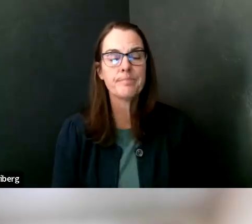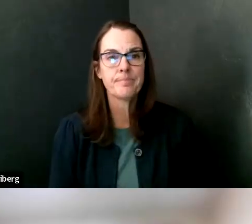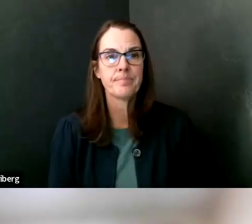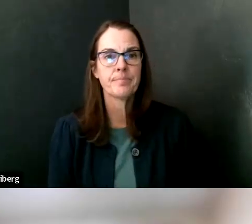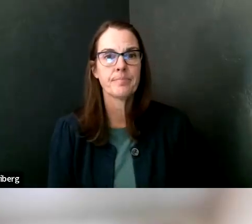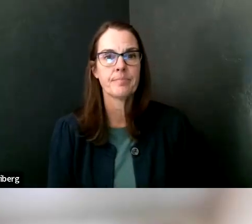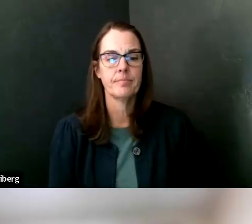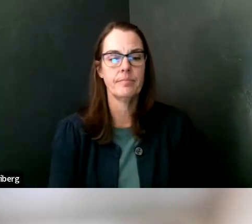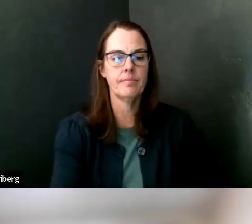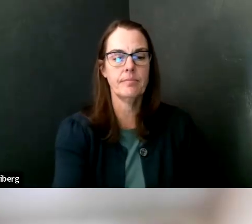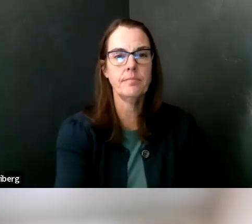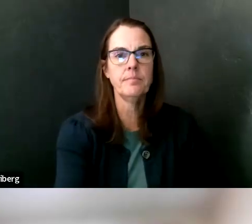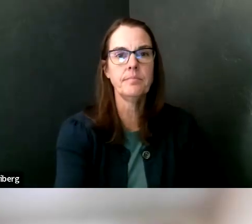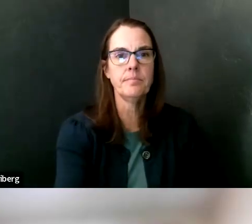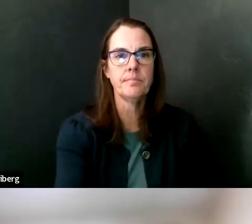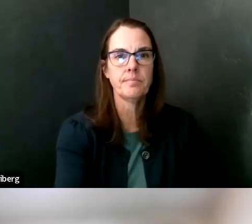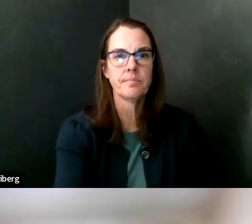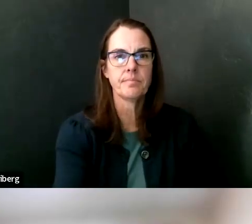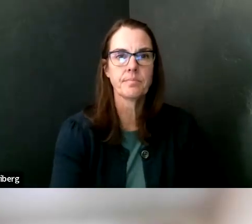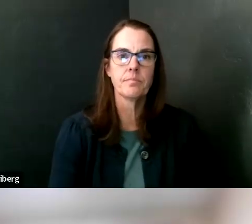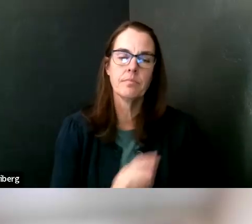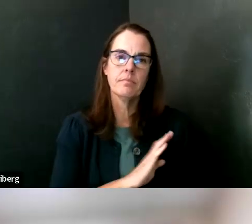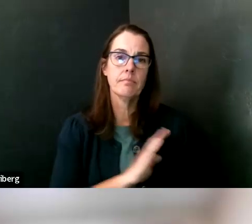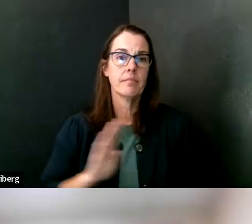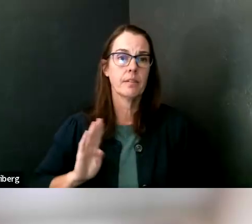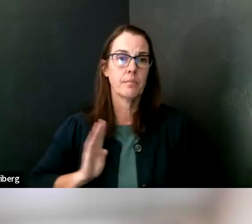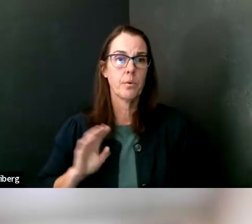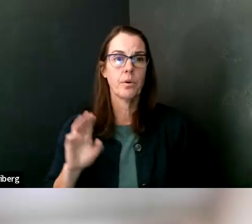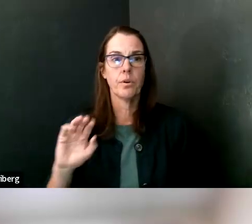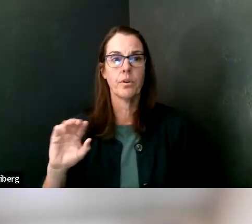Uh uh board member Hogland,